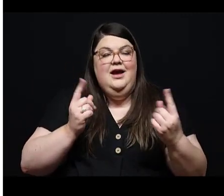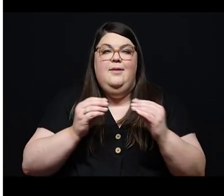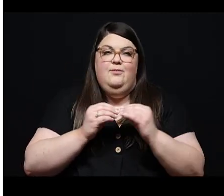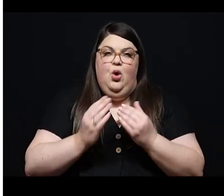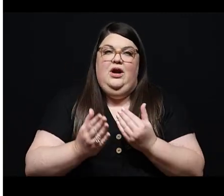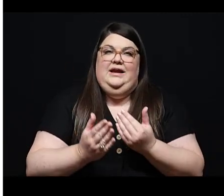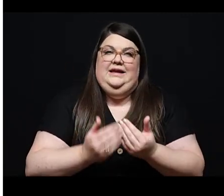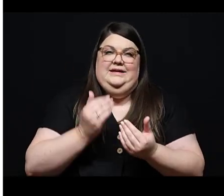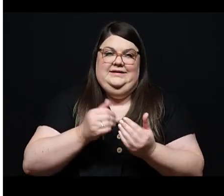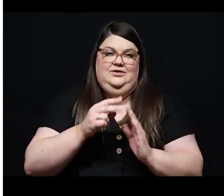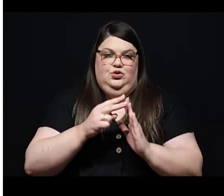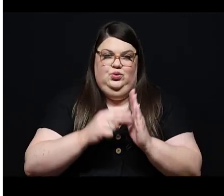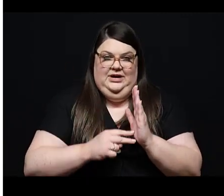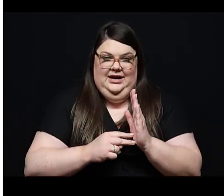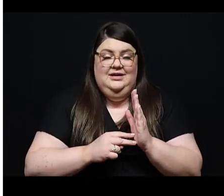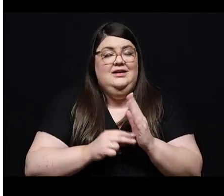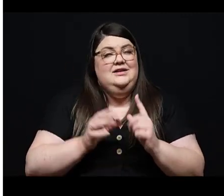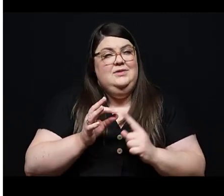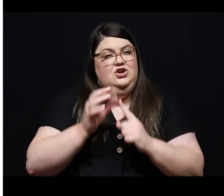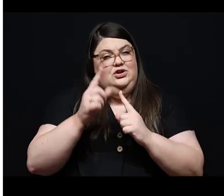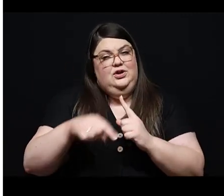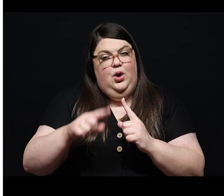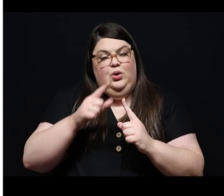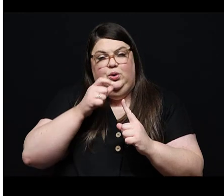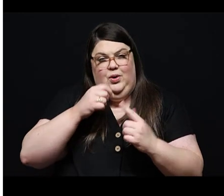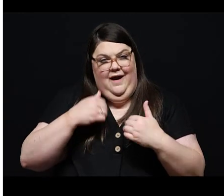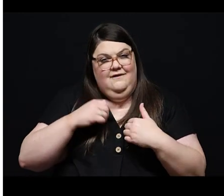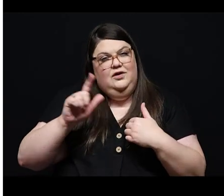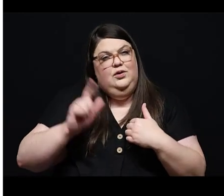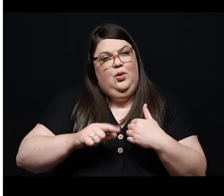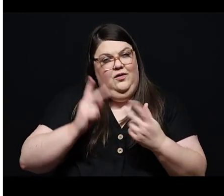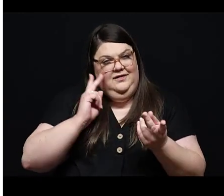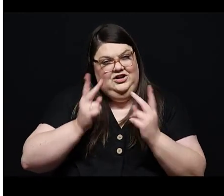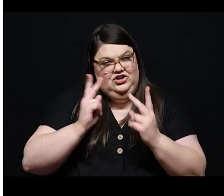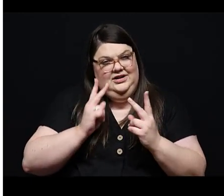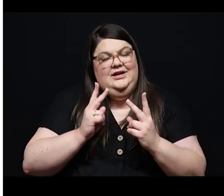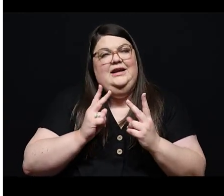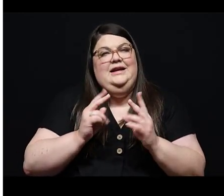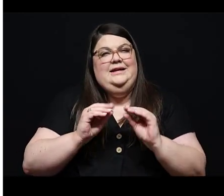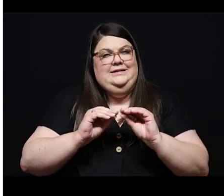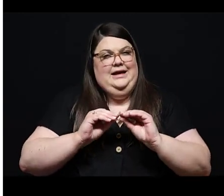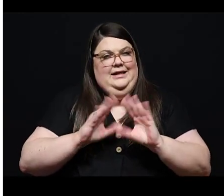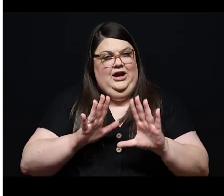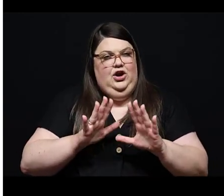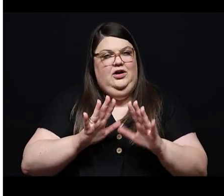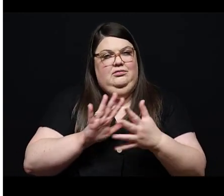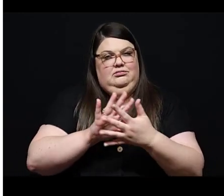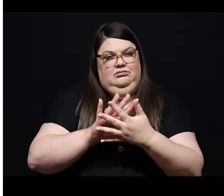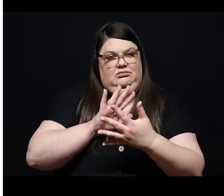particularly those with low vision, can tell them apart from one another. Effective use of colors